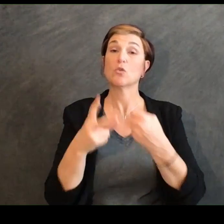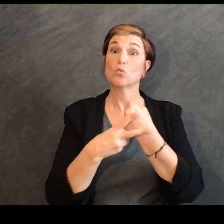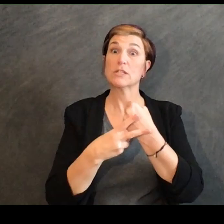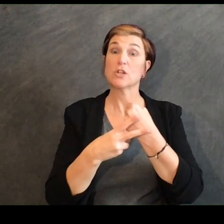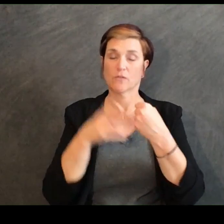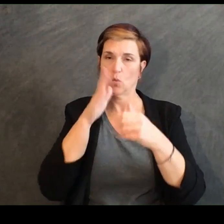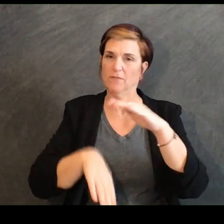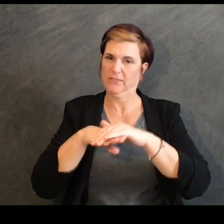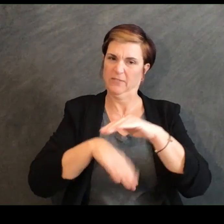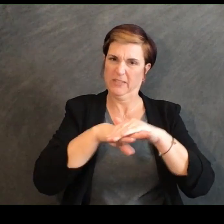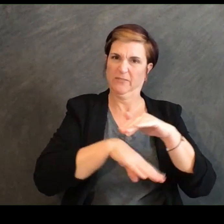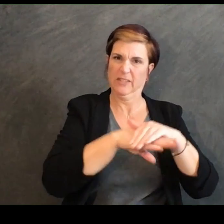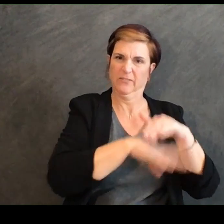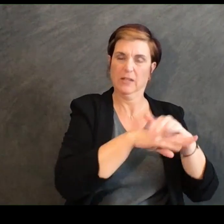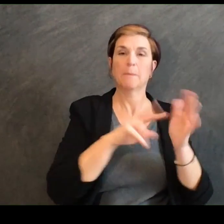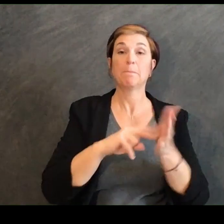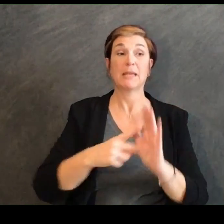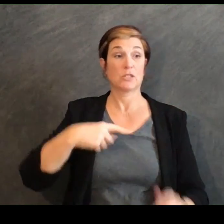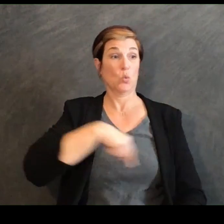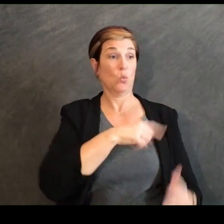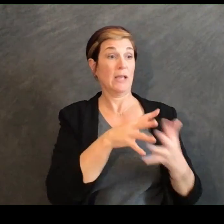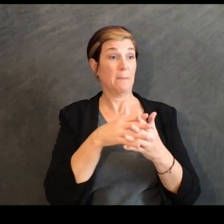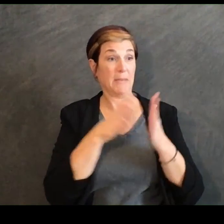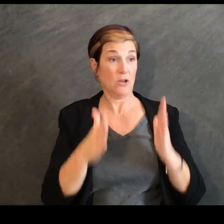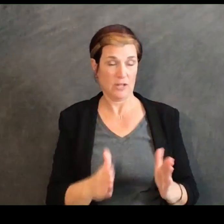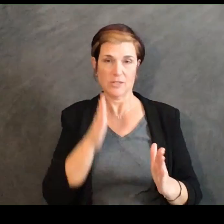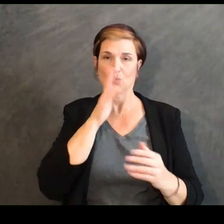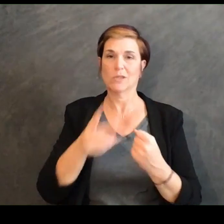billions and billions of dollars helping our oil industry and making us even